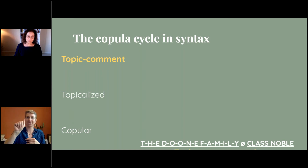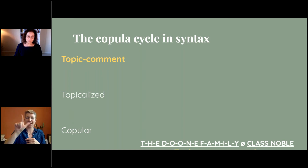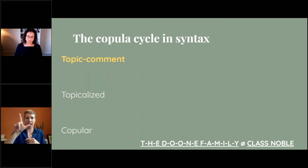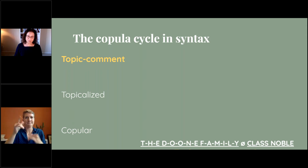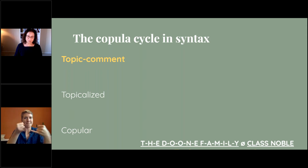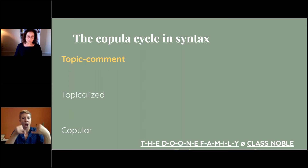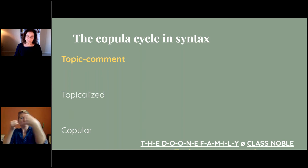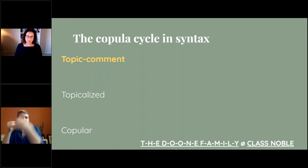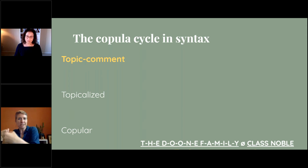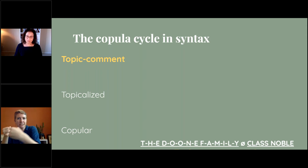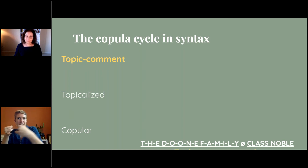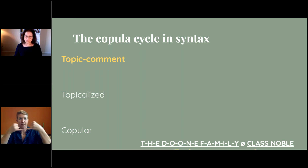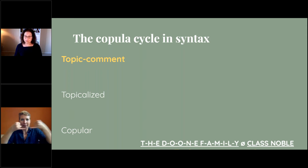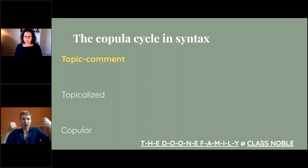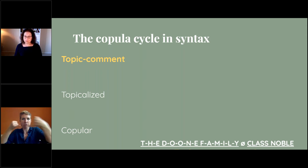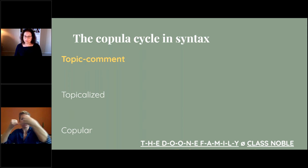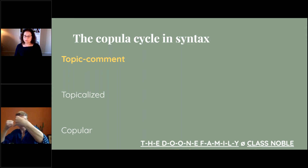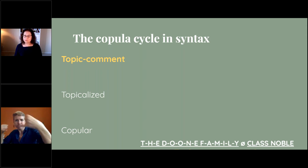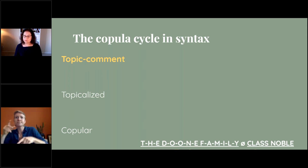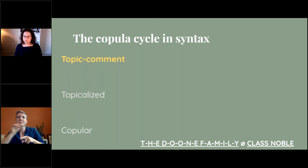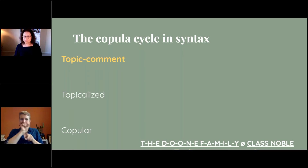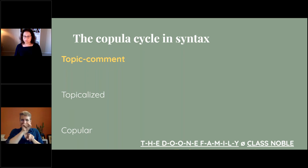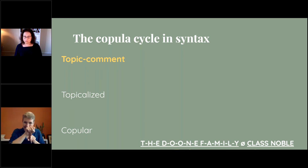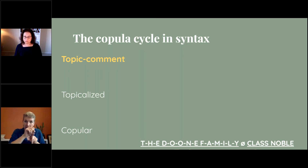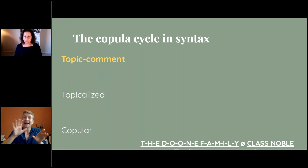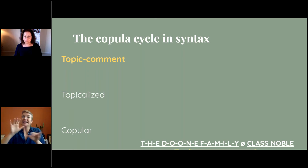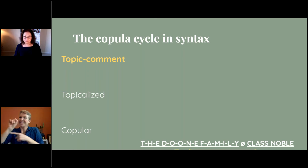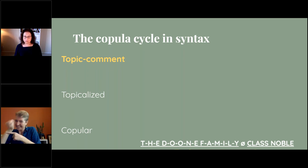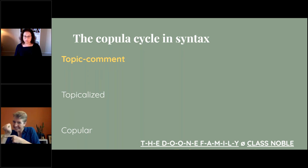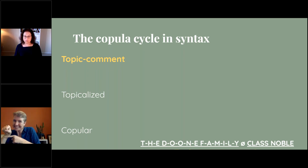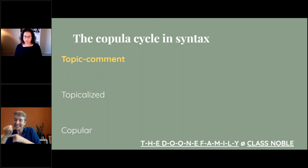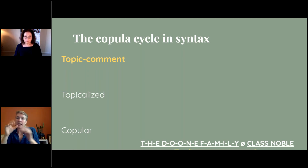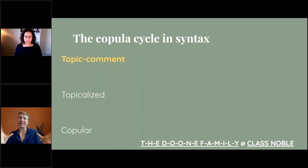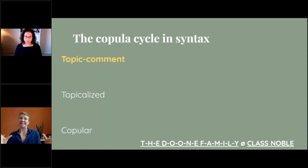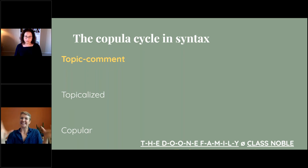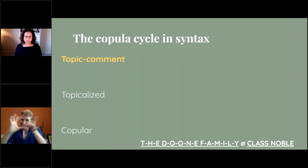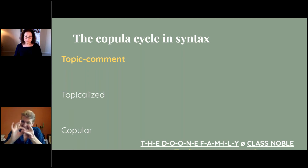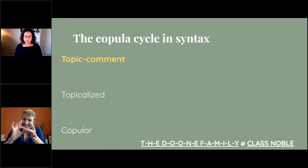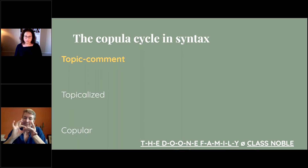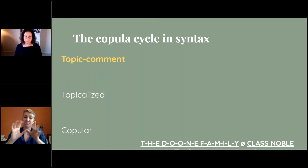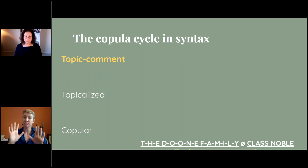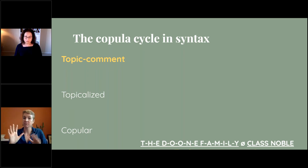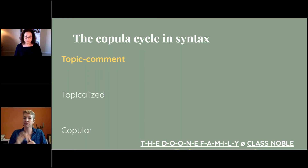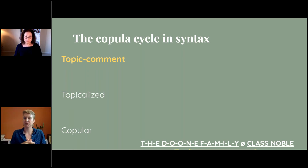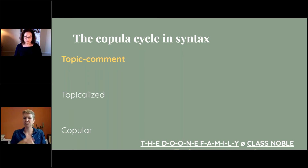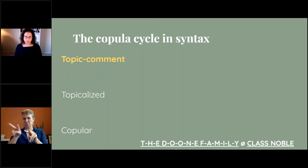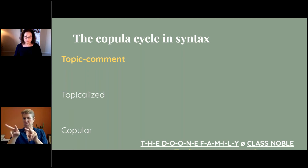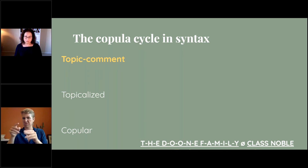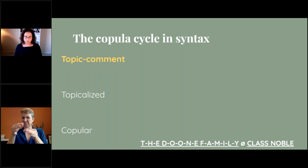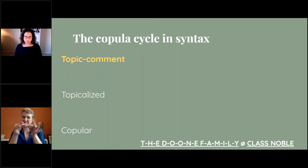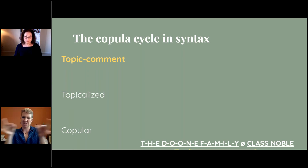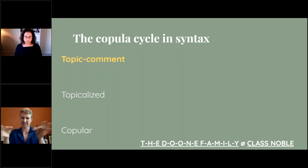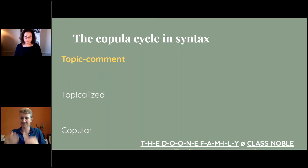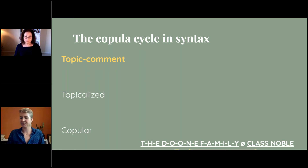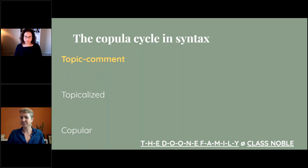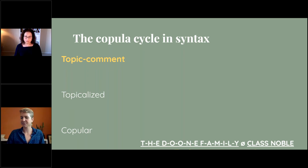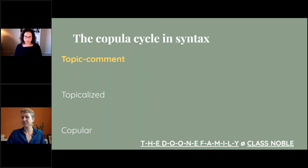So, these are phrasal boundaries that the nod is linking and highlighting.